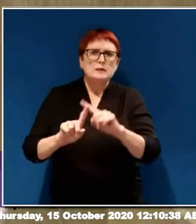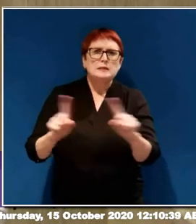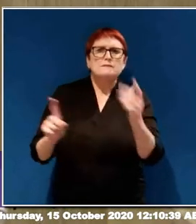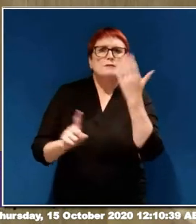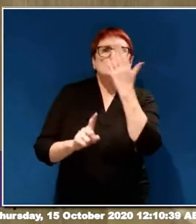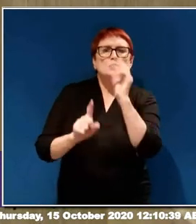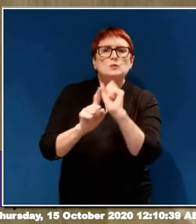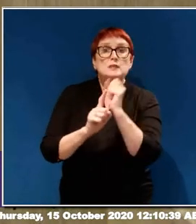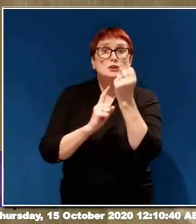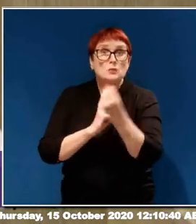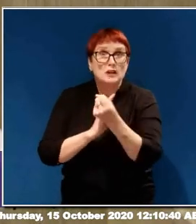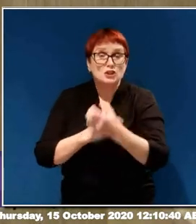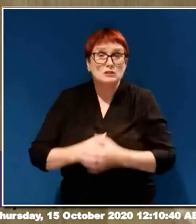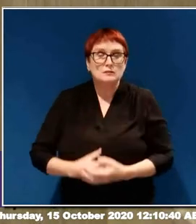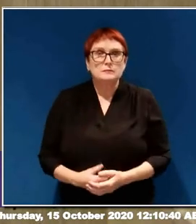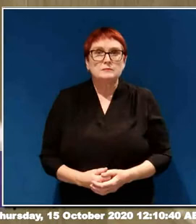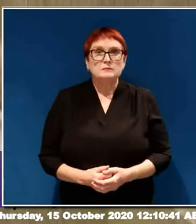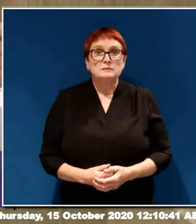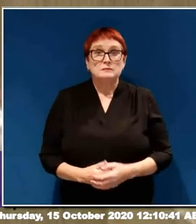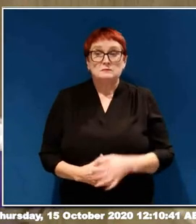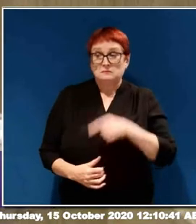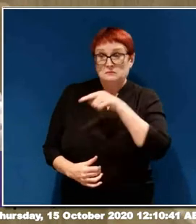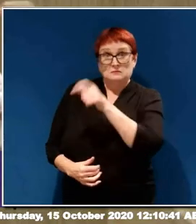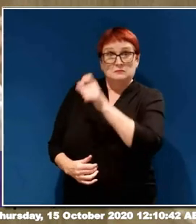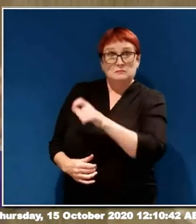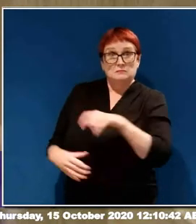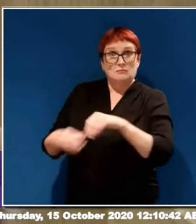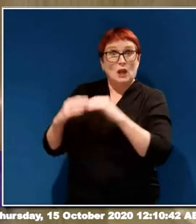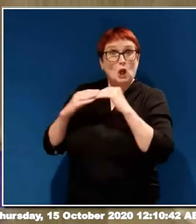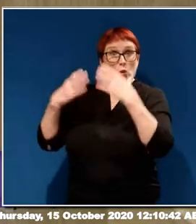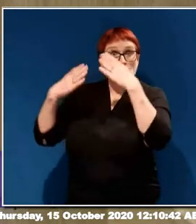the inclusion coach or does it require something more direct